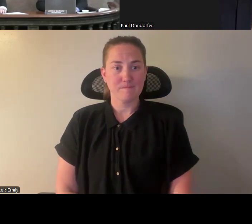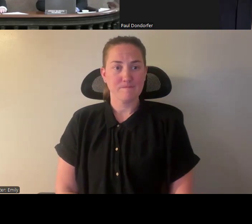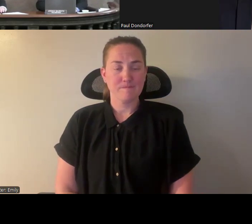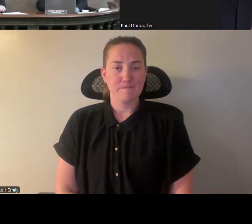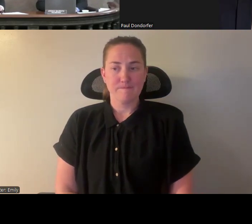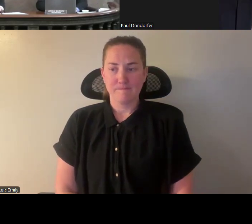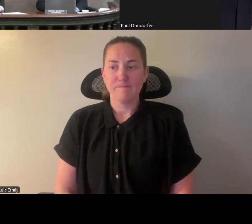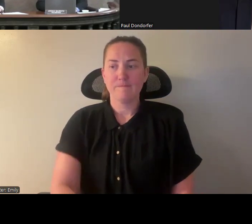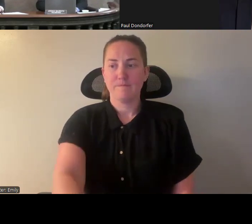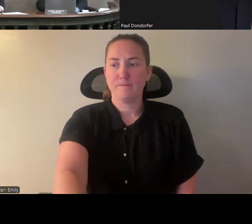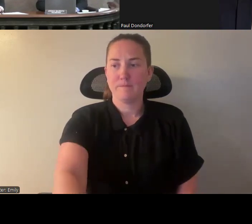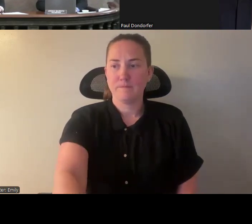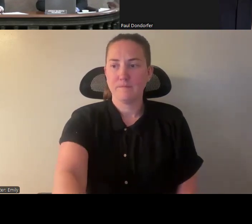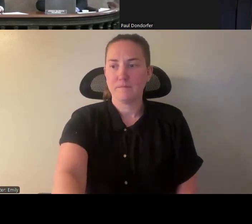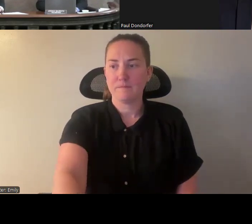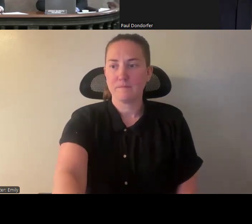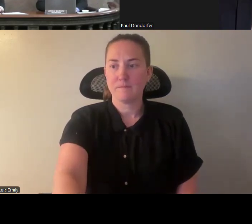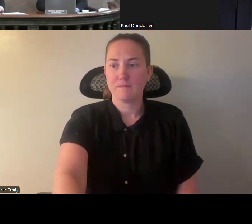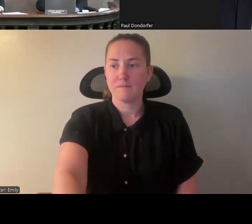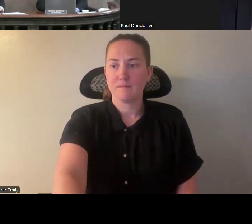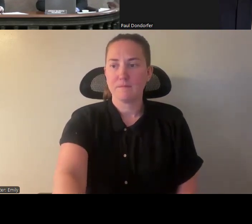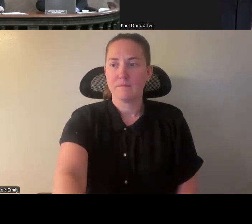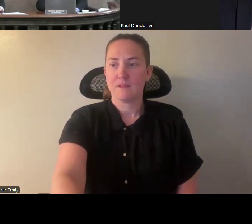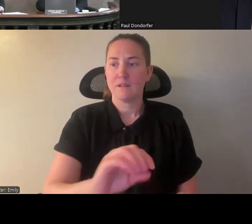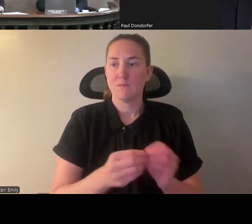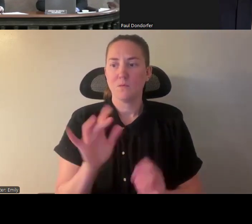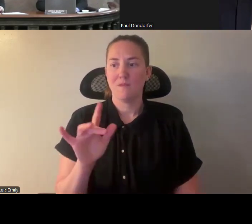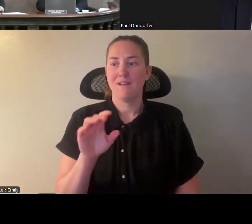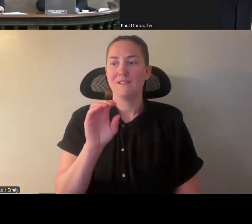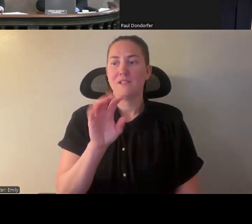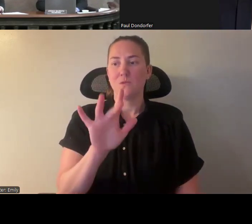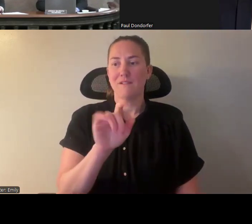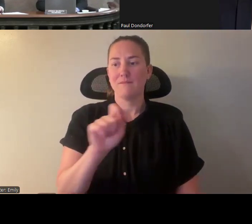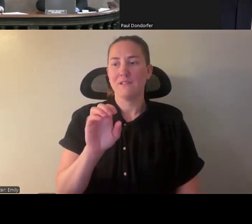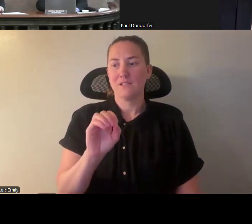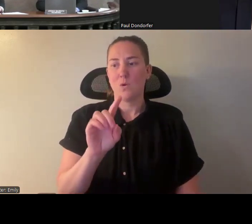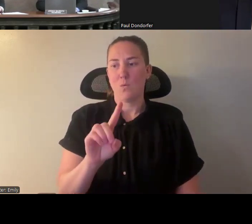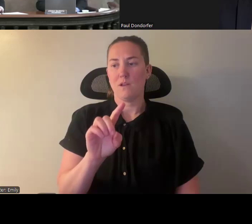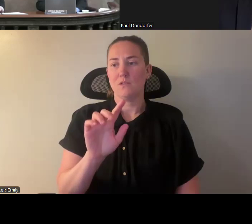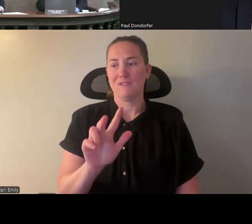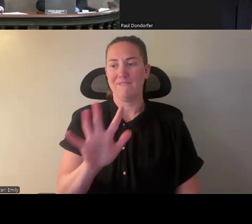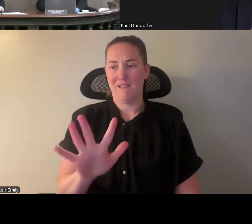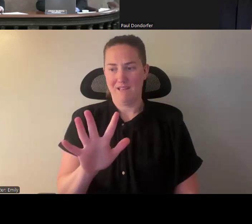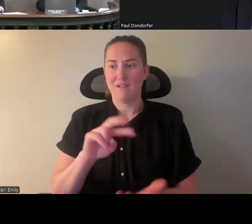Item number 25 referral 25-0135 adopt resolution allowing Monro County to install automatic license